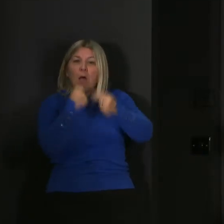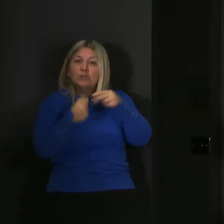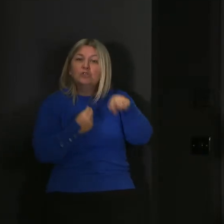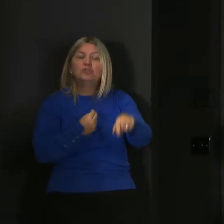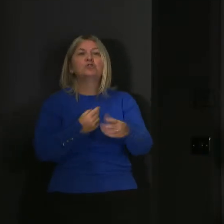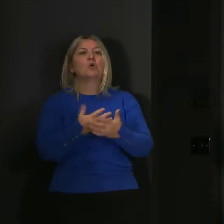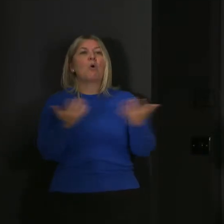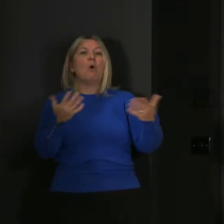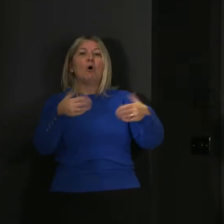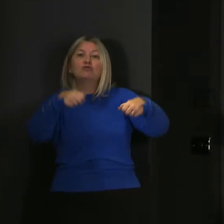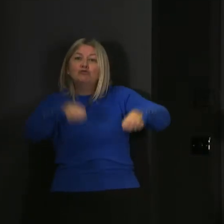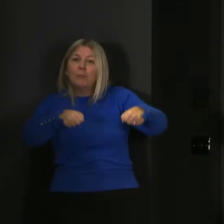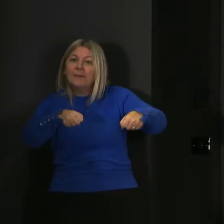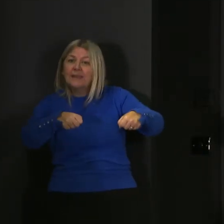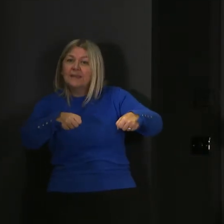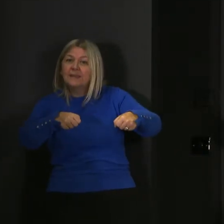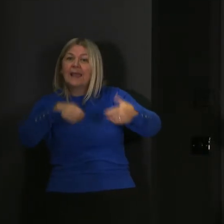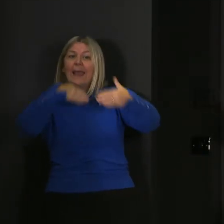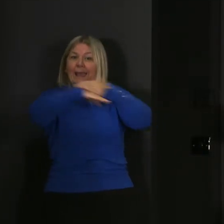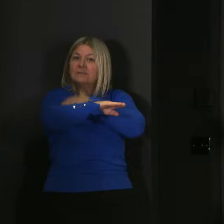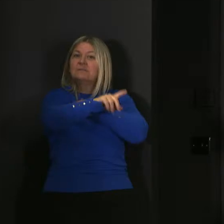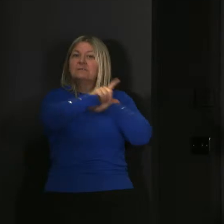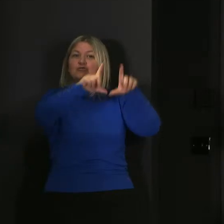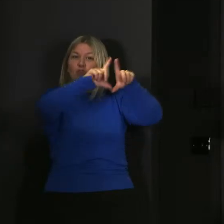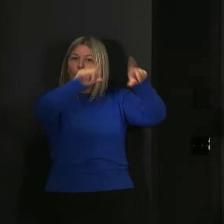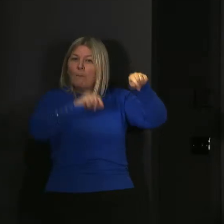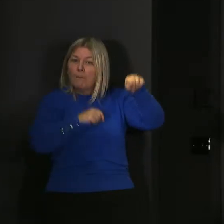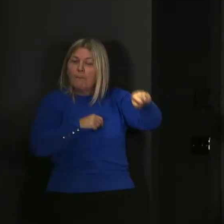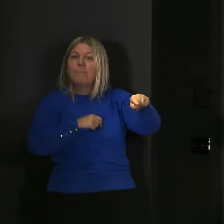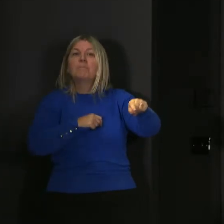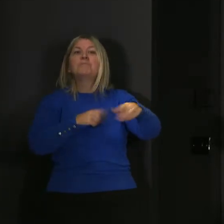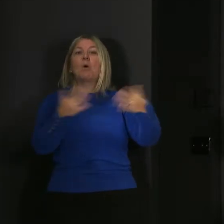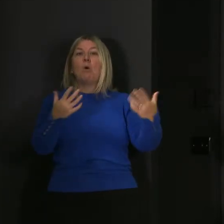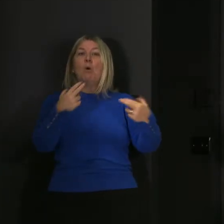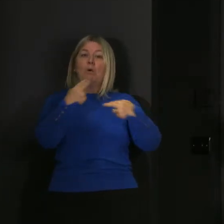with different types of hospitality venue as well. I think what this emphasises more than